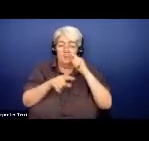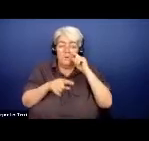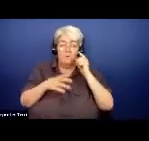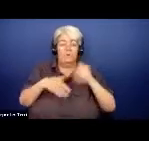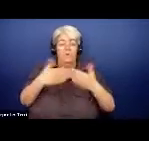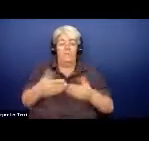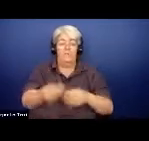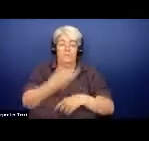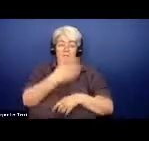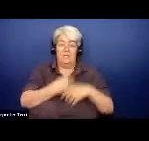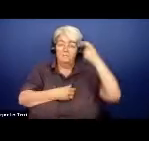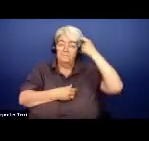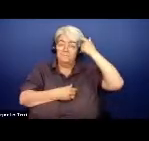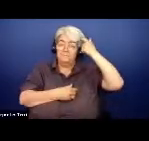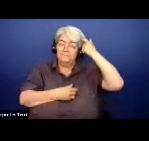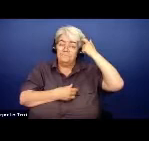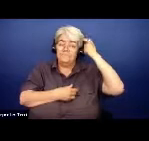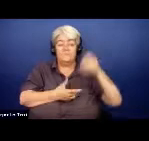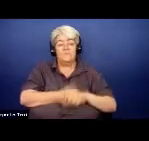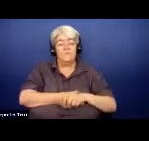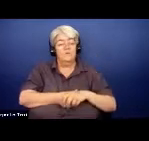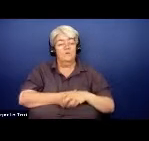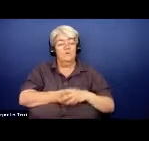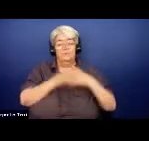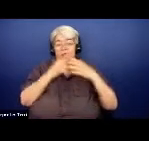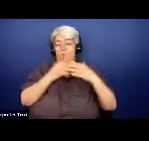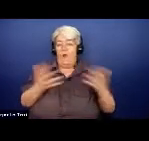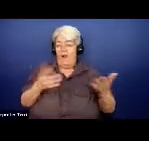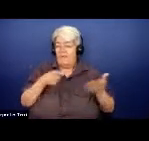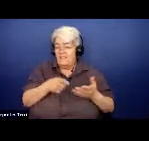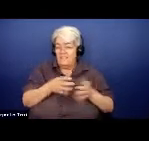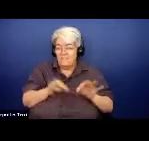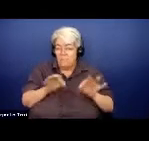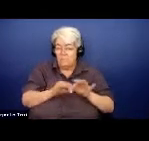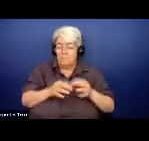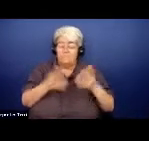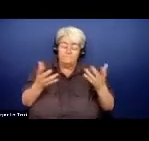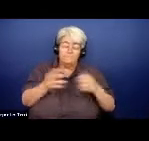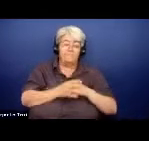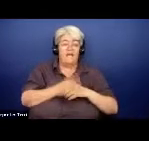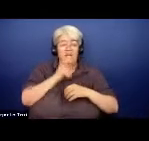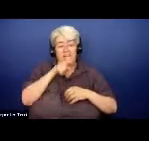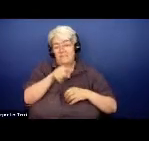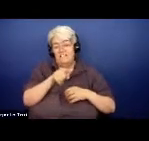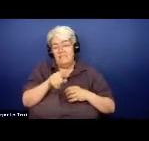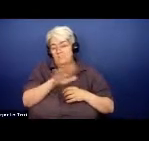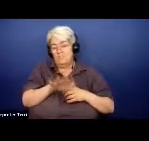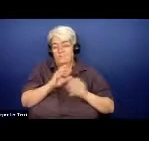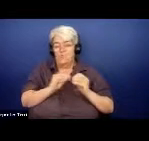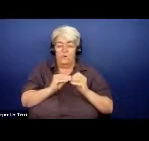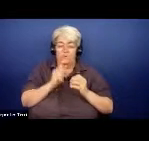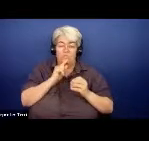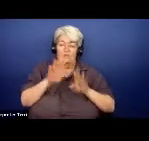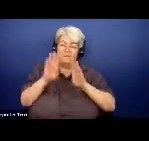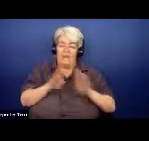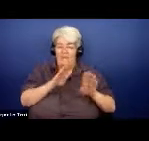would be great. Why is this important? This is really just around more behavior health